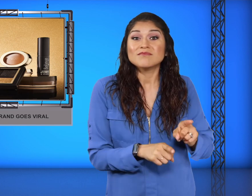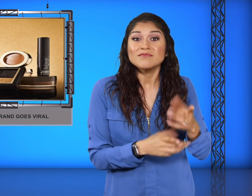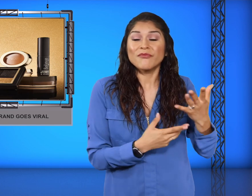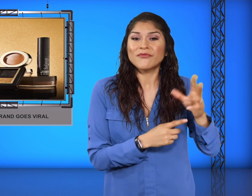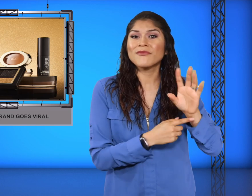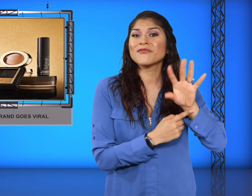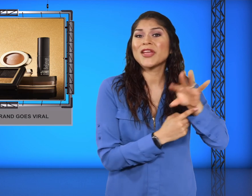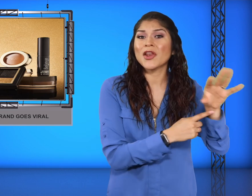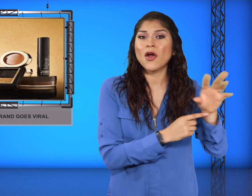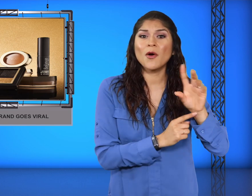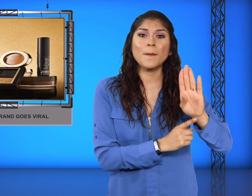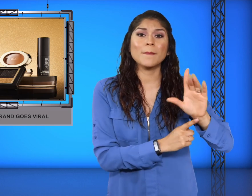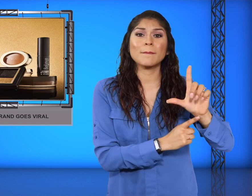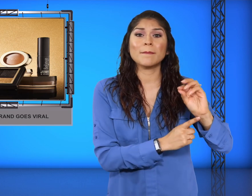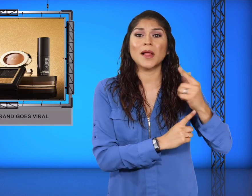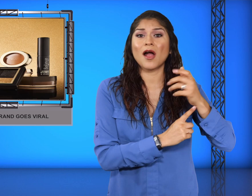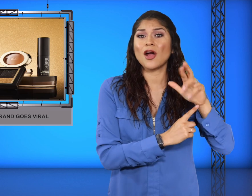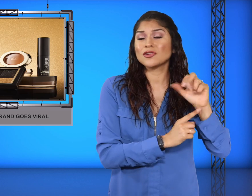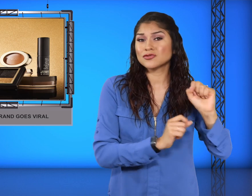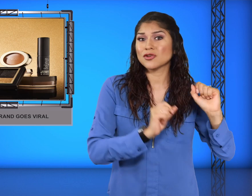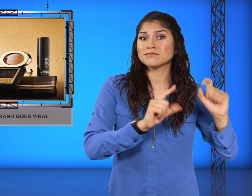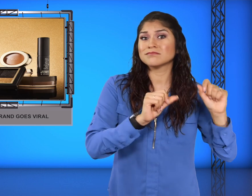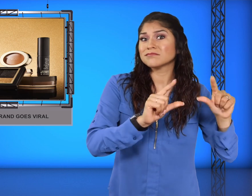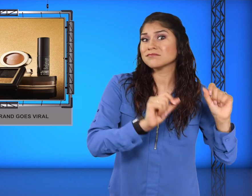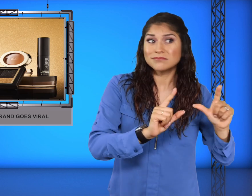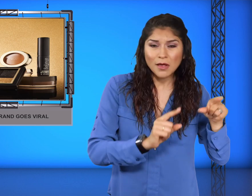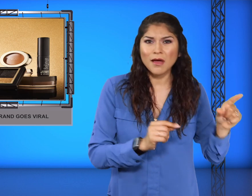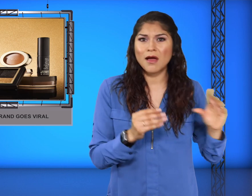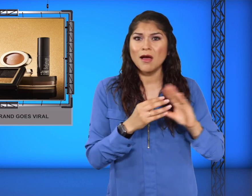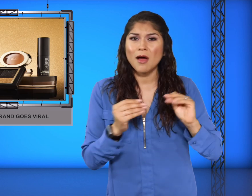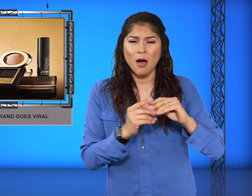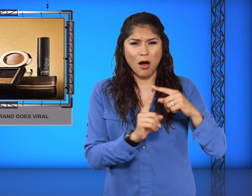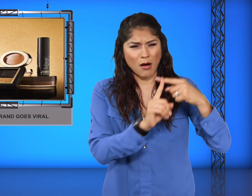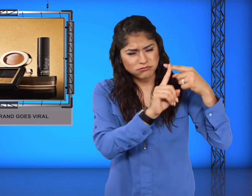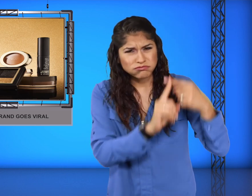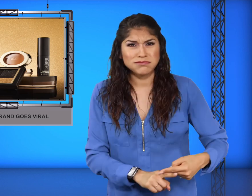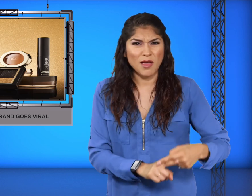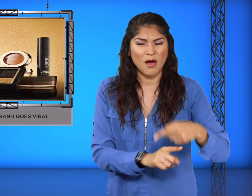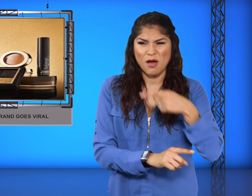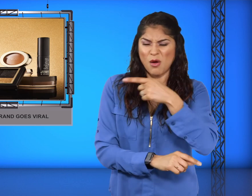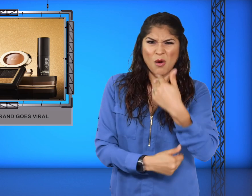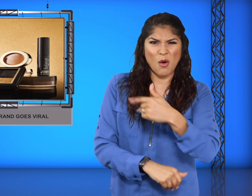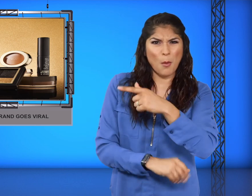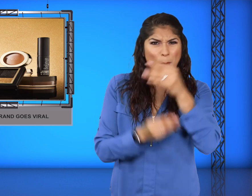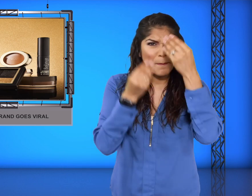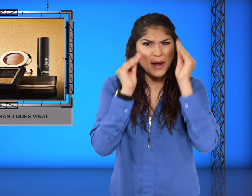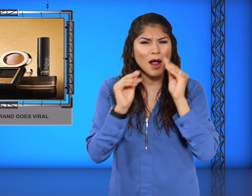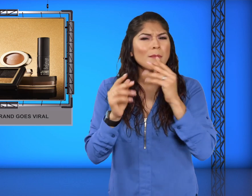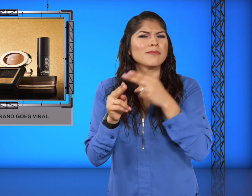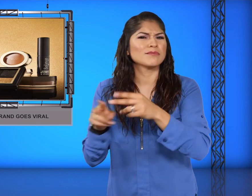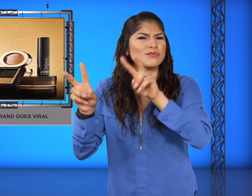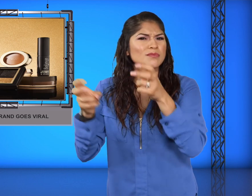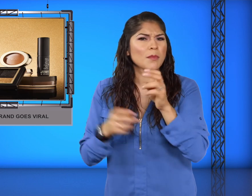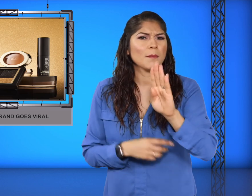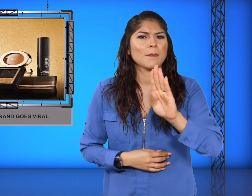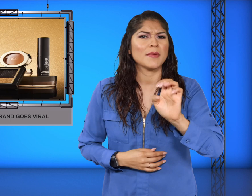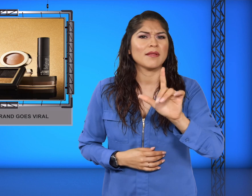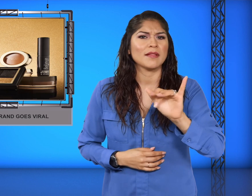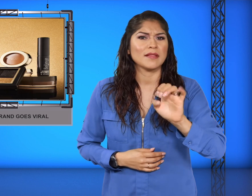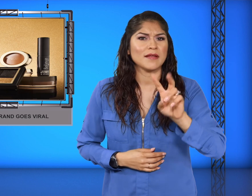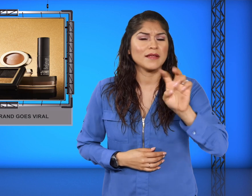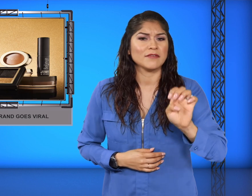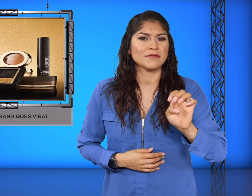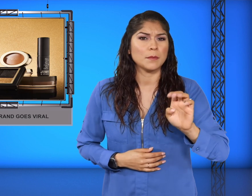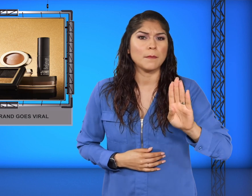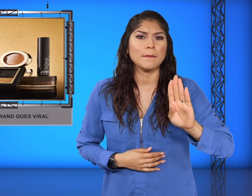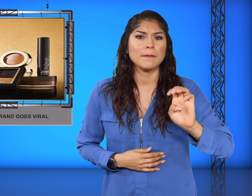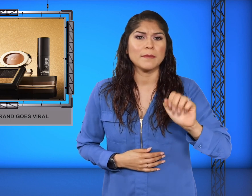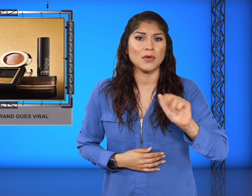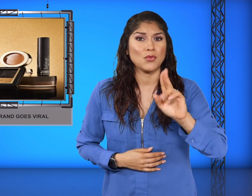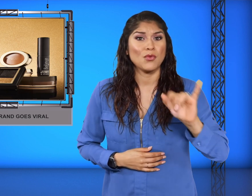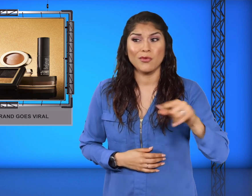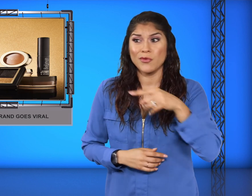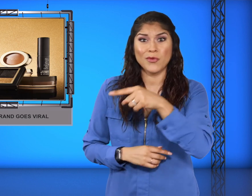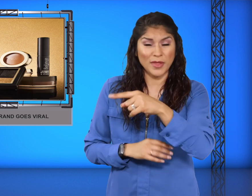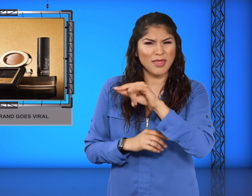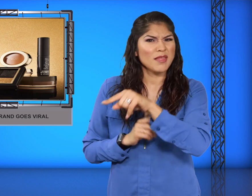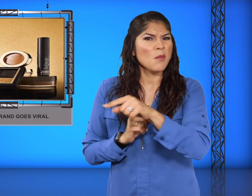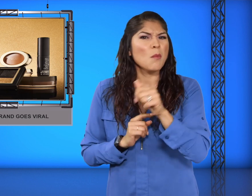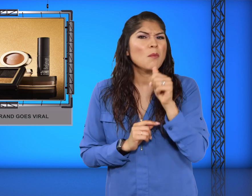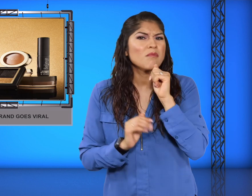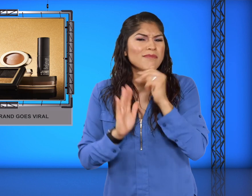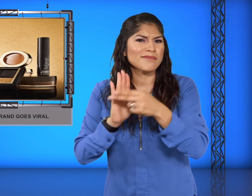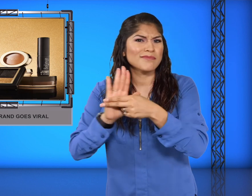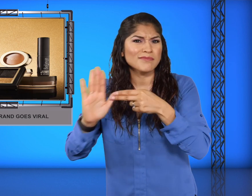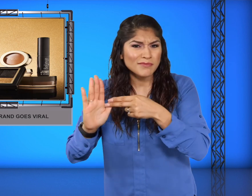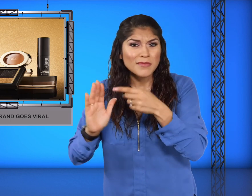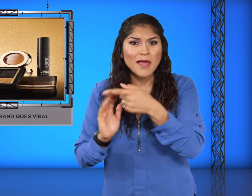Video bloggers have generated buzz around the "Believe Beauty" line of cosmetics.